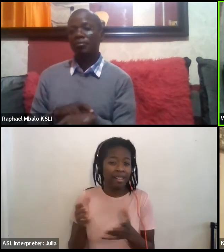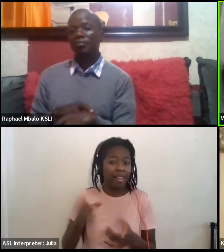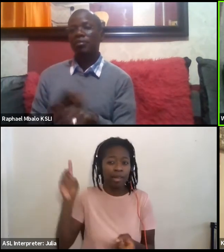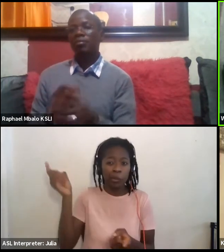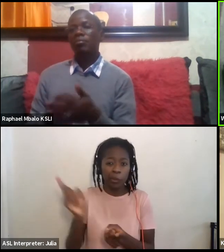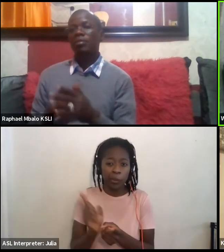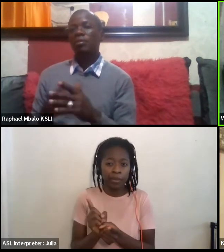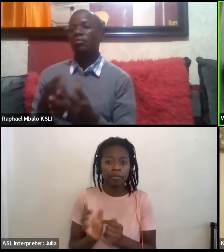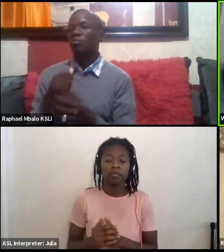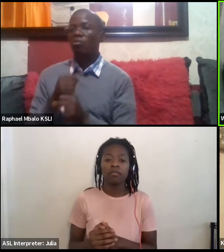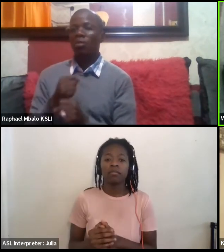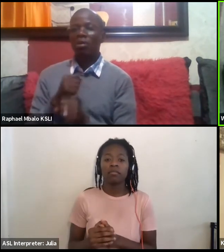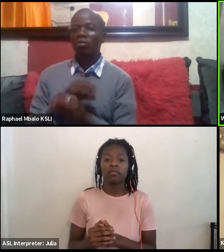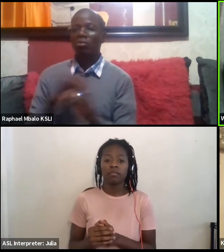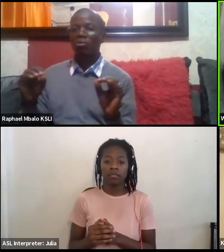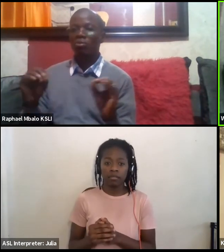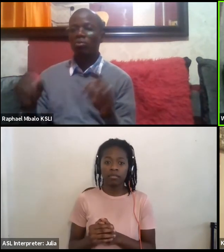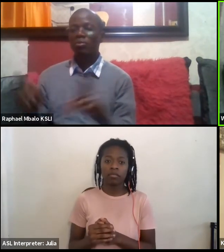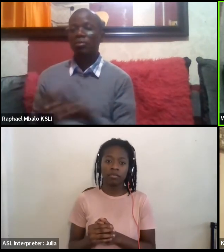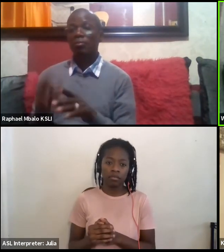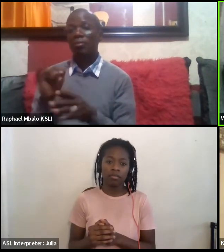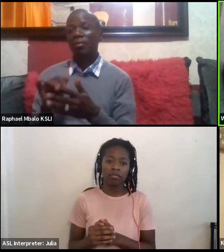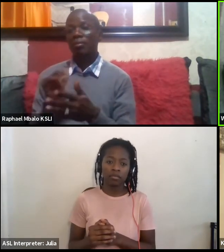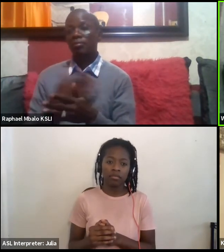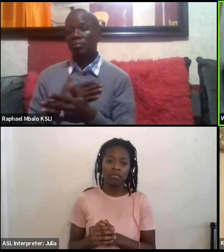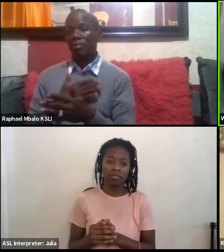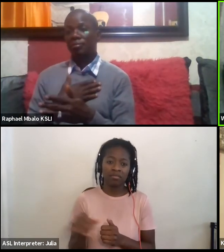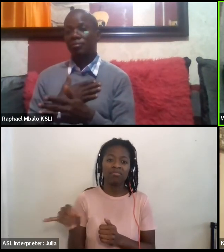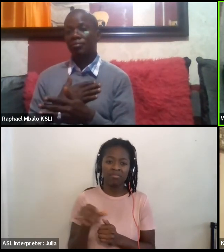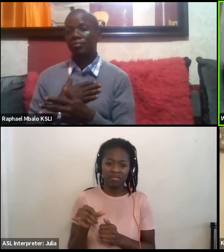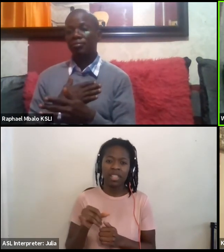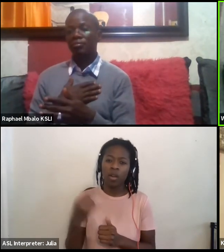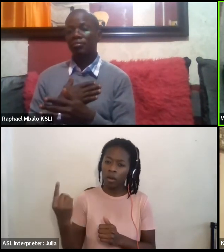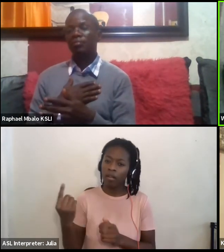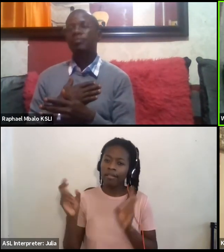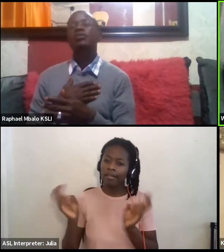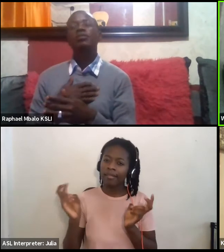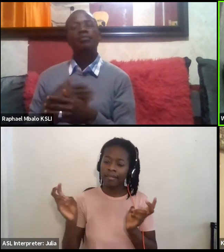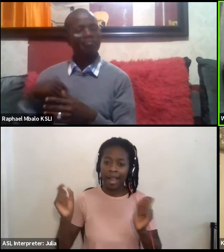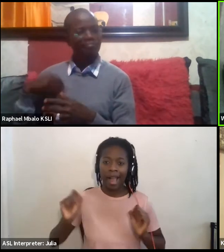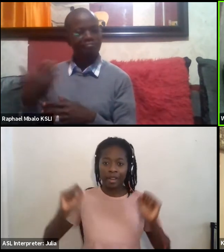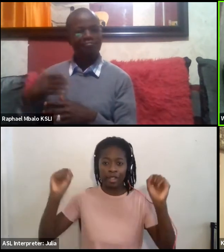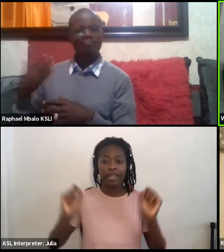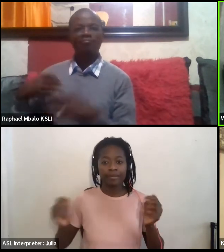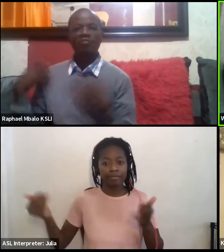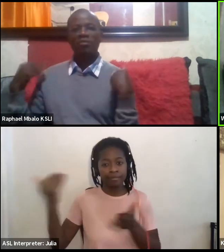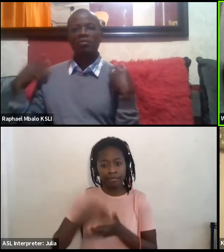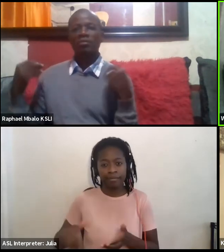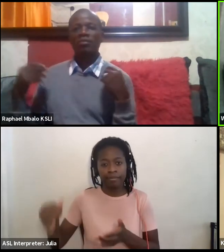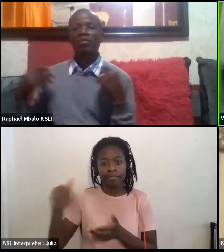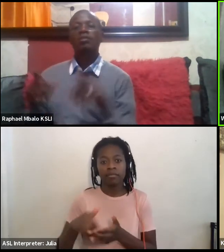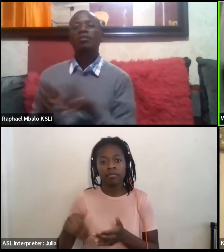So that has been like, it's like a constant exercise. Okay, it's different when it's theory